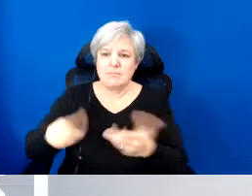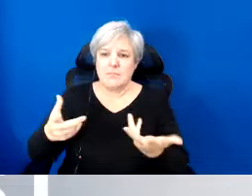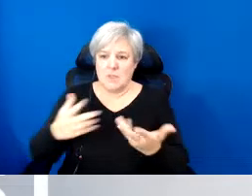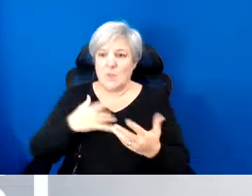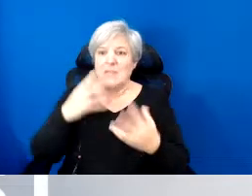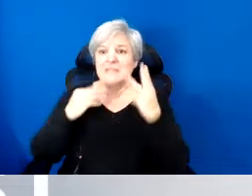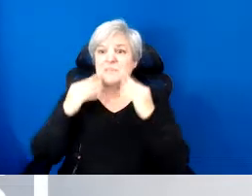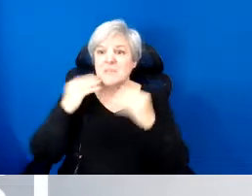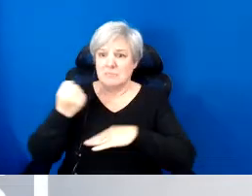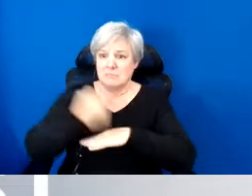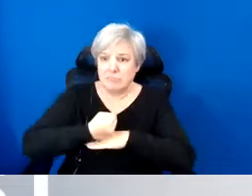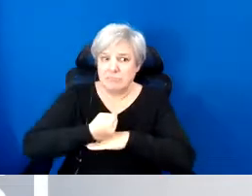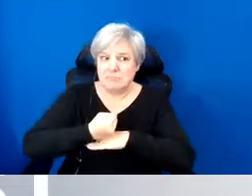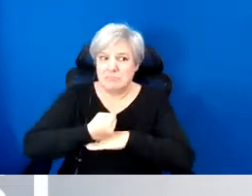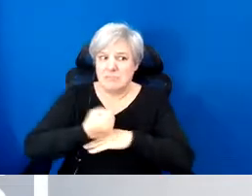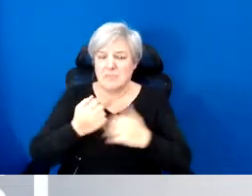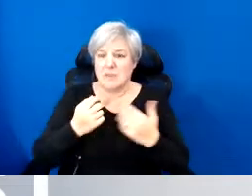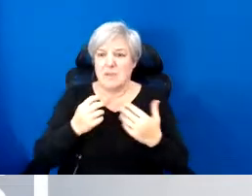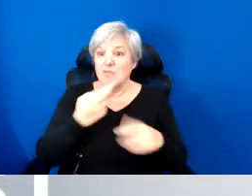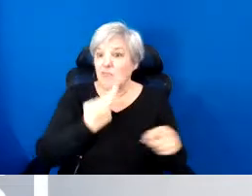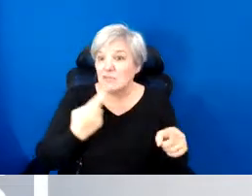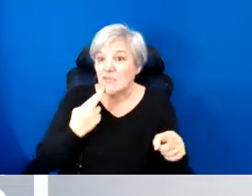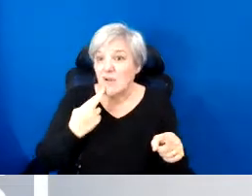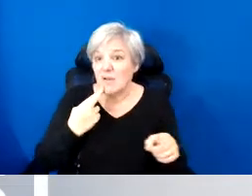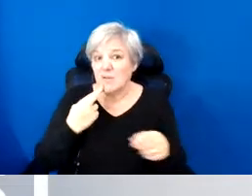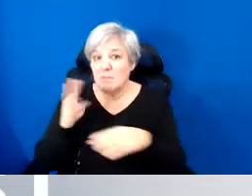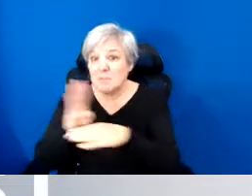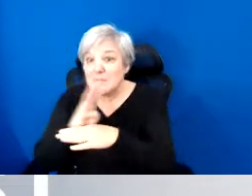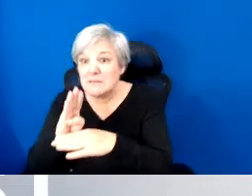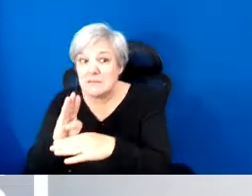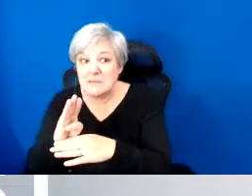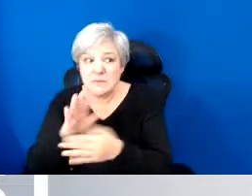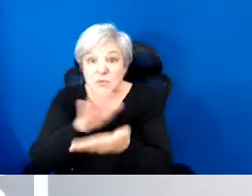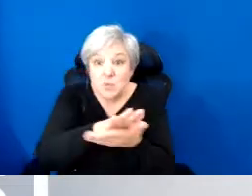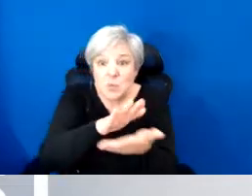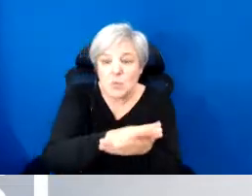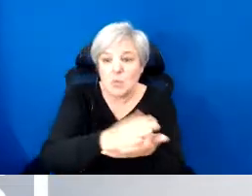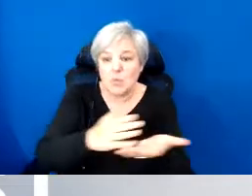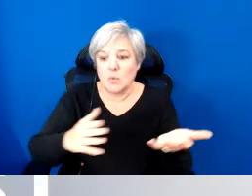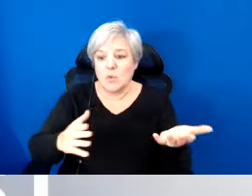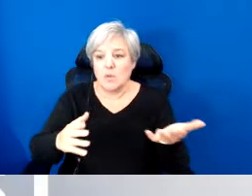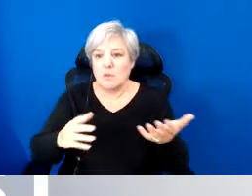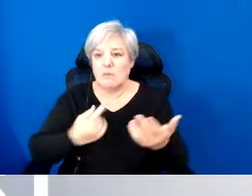not just in rest restaurants, but businesses and schools. And that isolation,